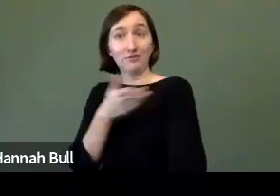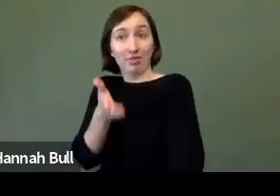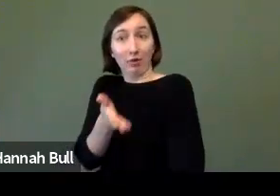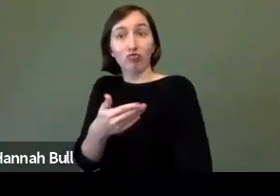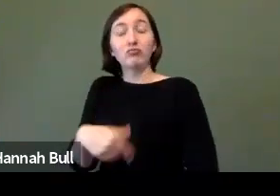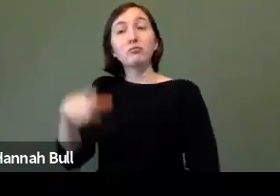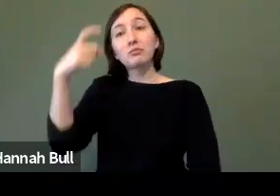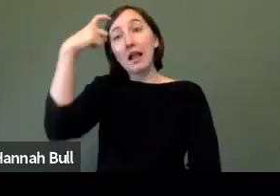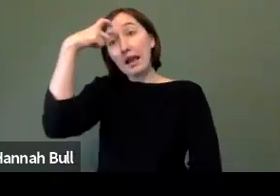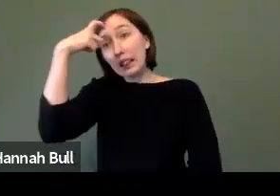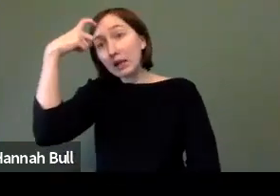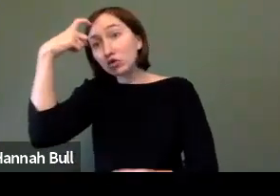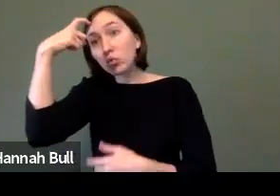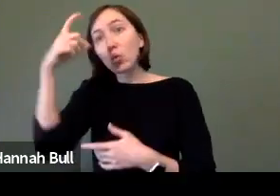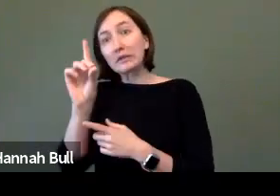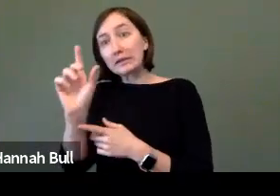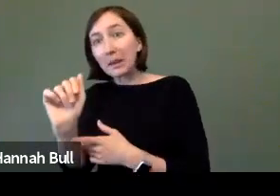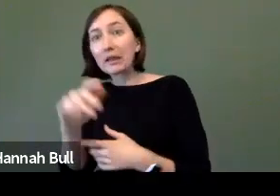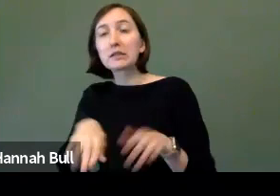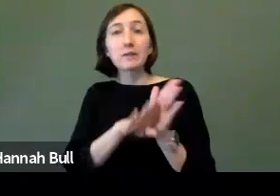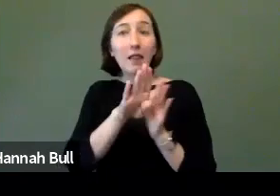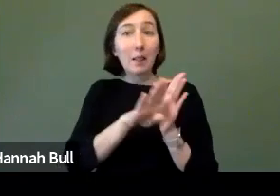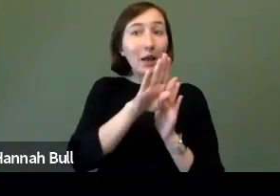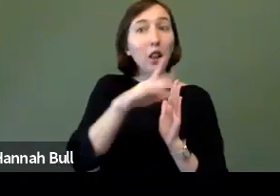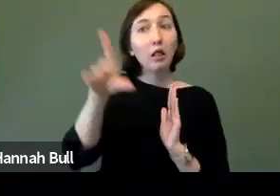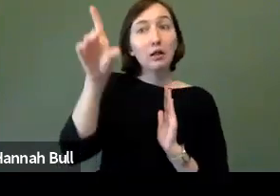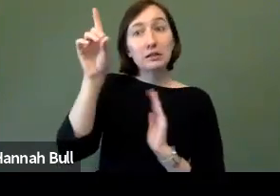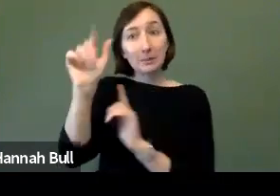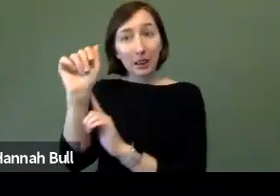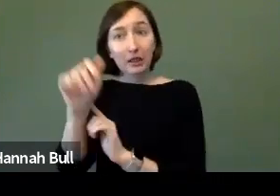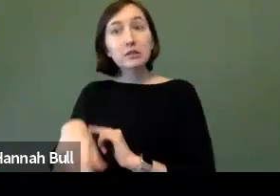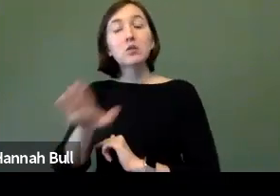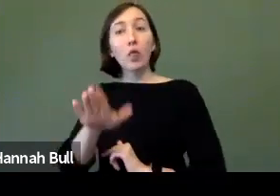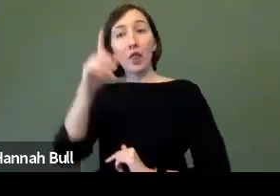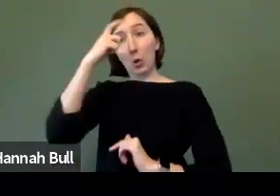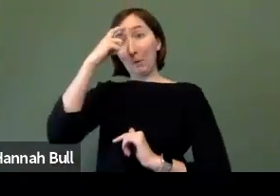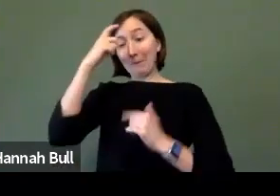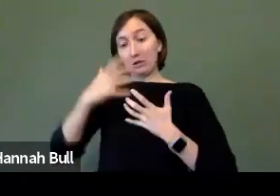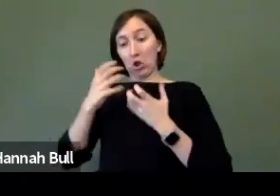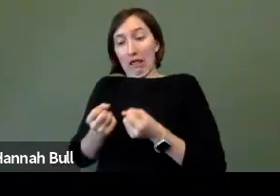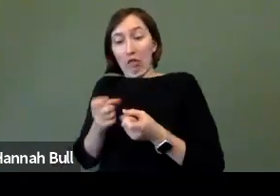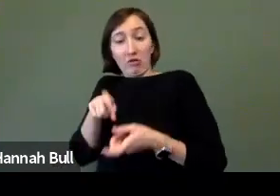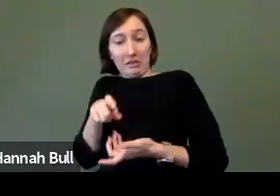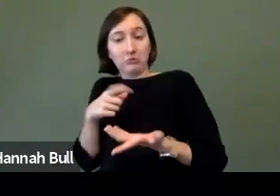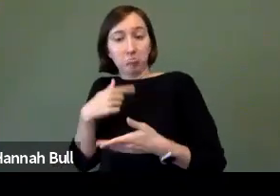and mental health disabilities with community resources.